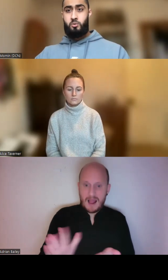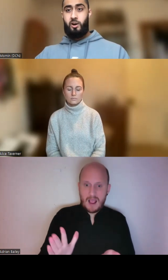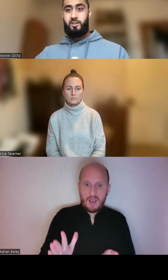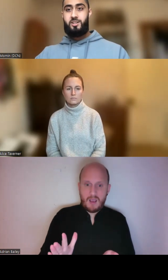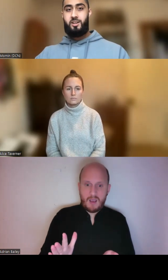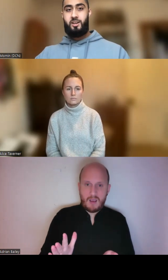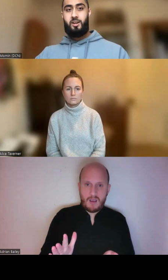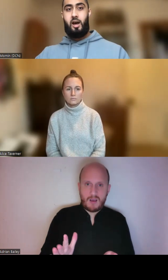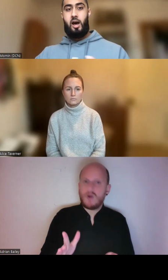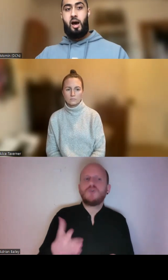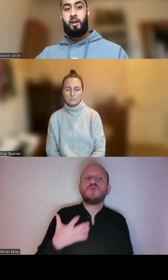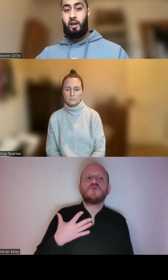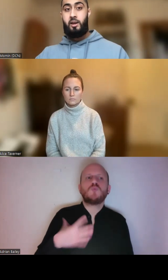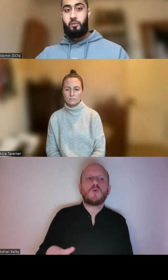Just wanted to highlight